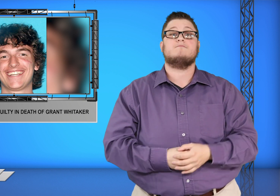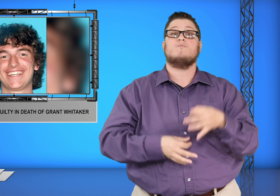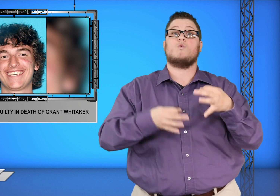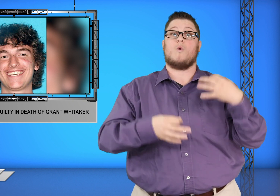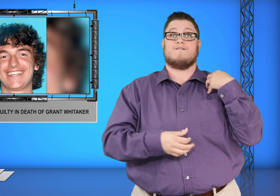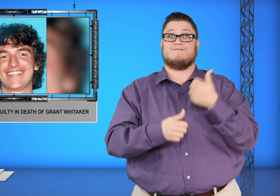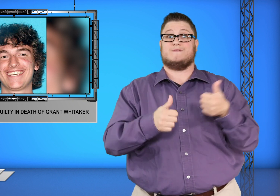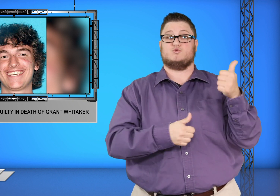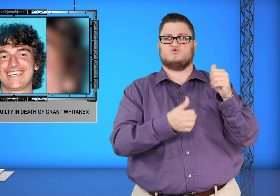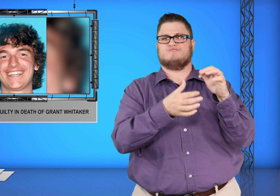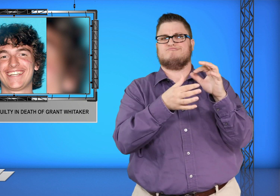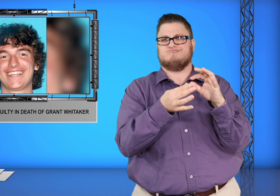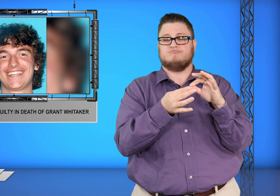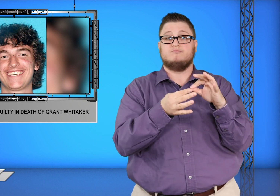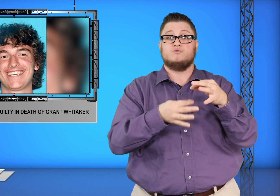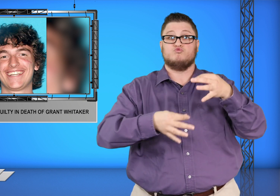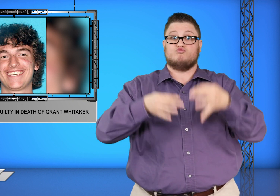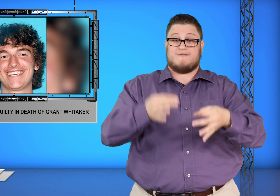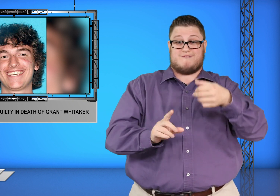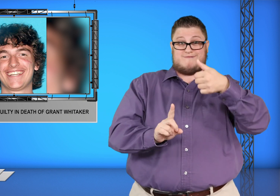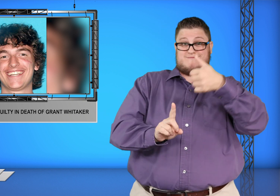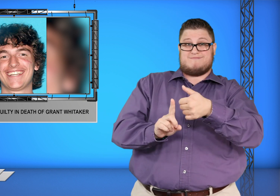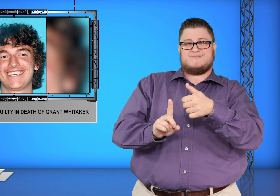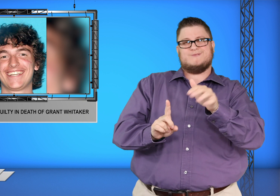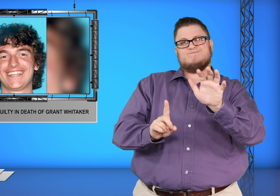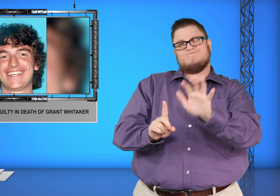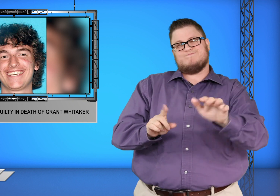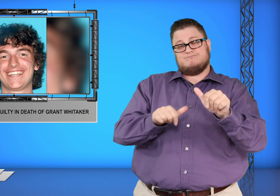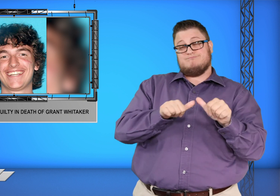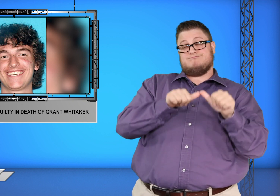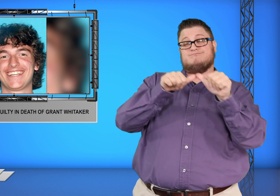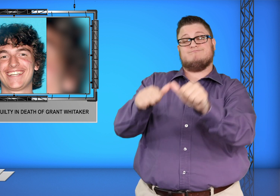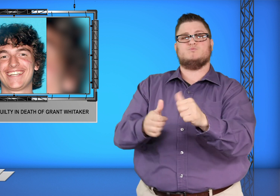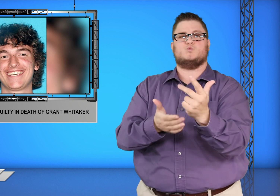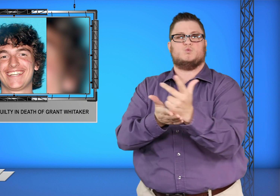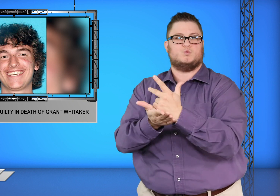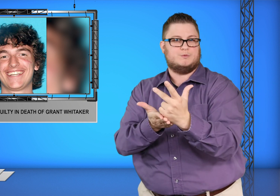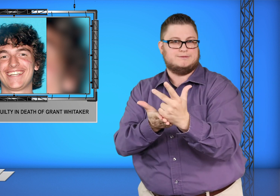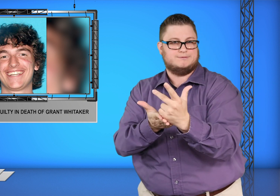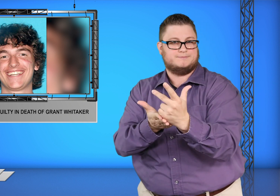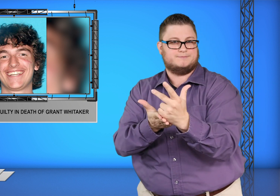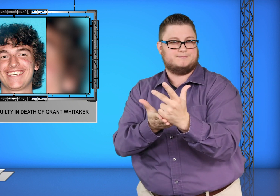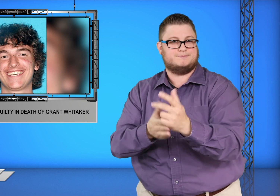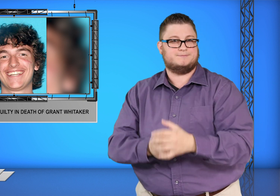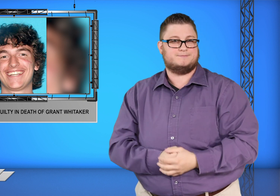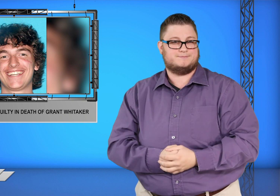Court officials say the trial is estimated to last three weeks.